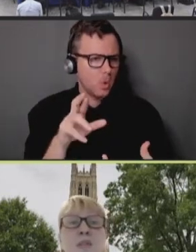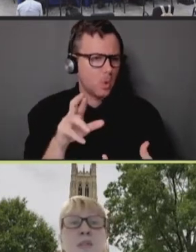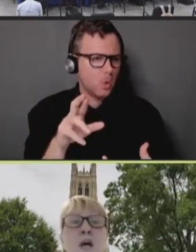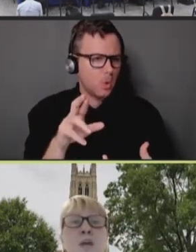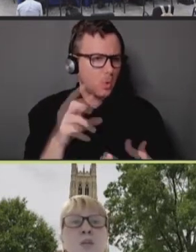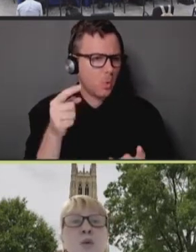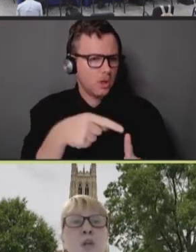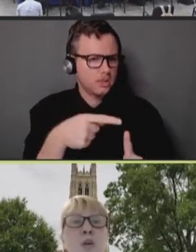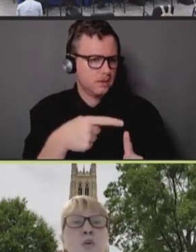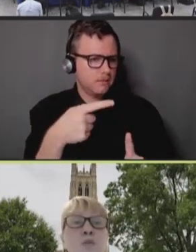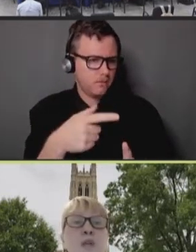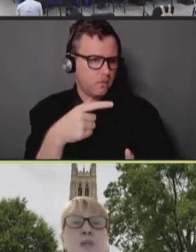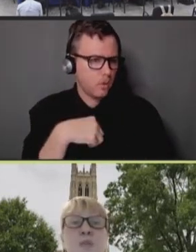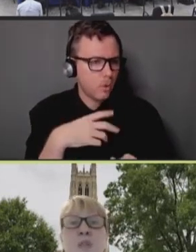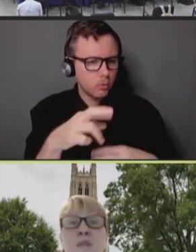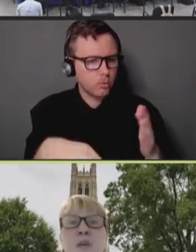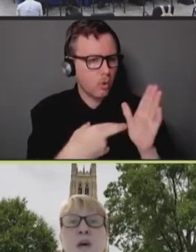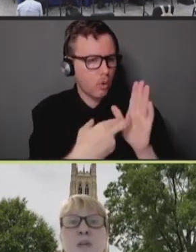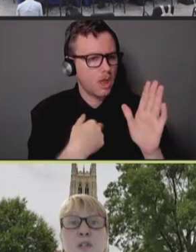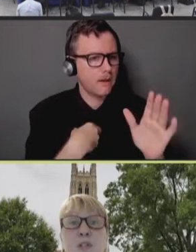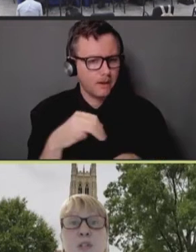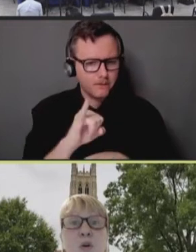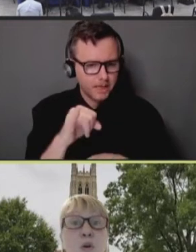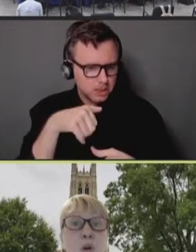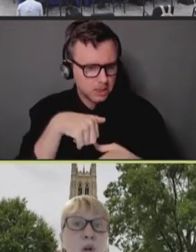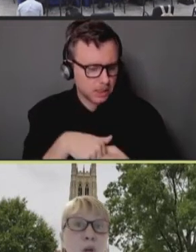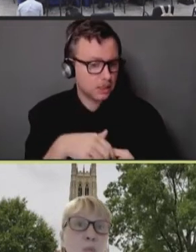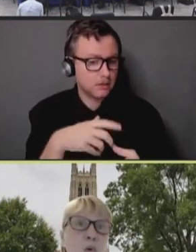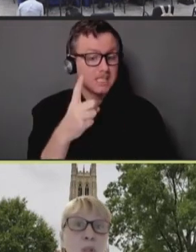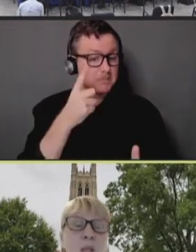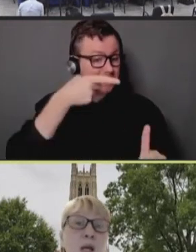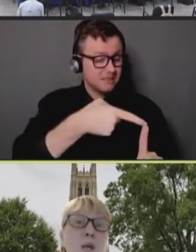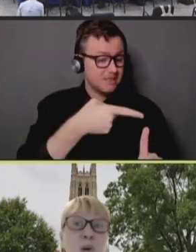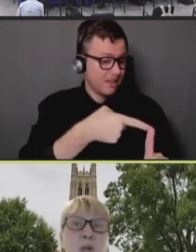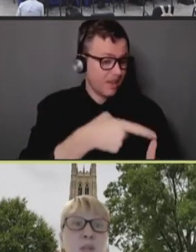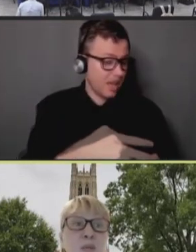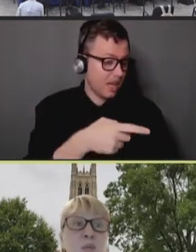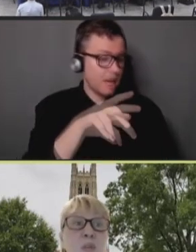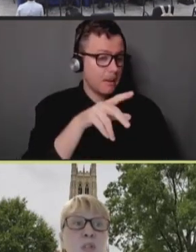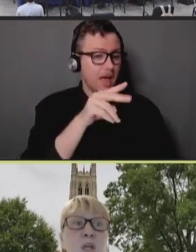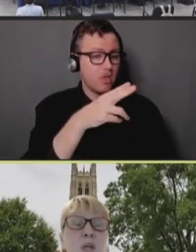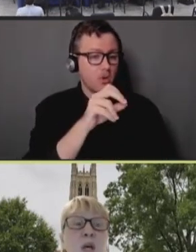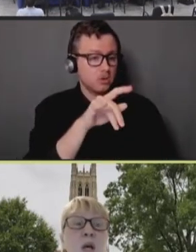Are we talking of some specific pathogens or more like compromised immunity?